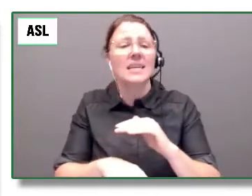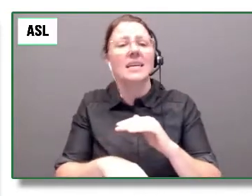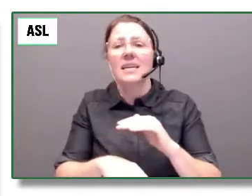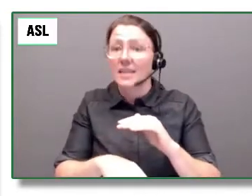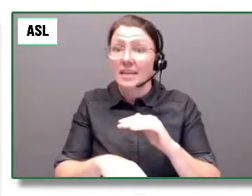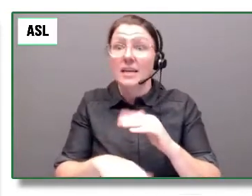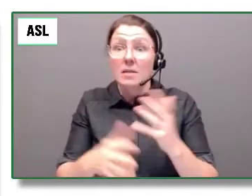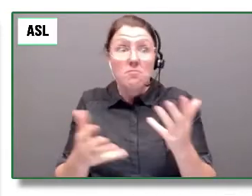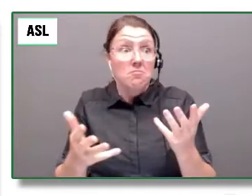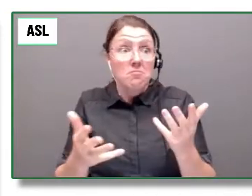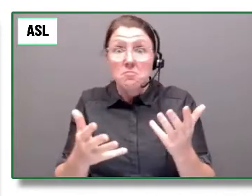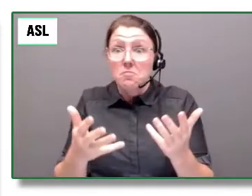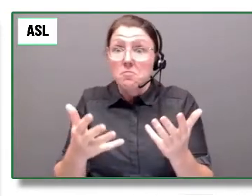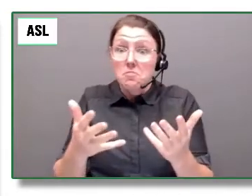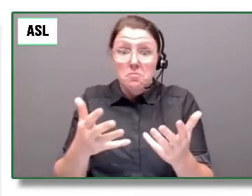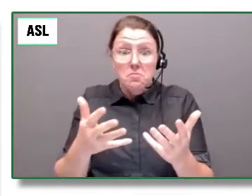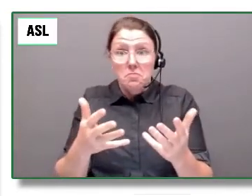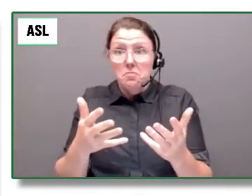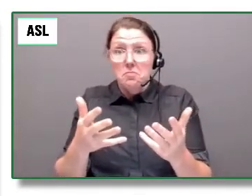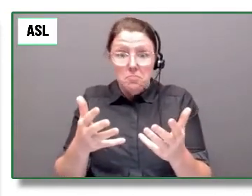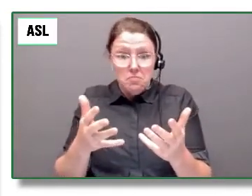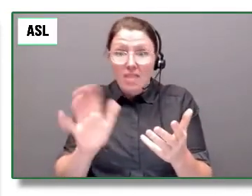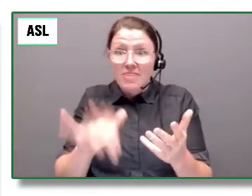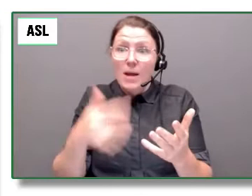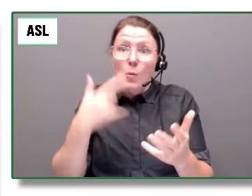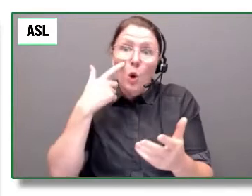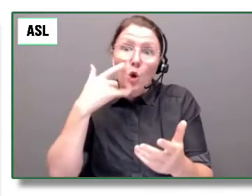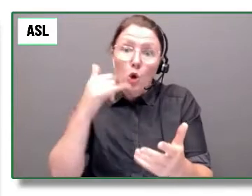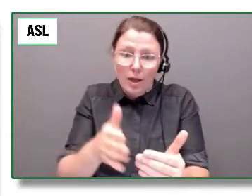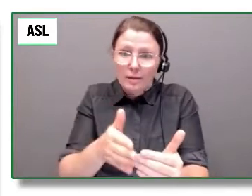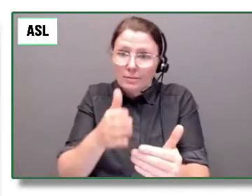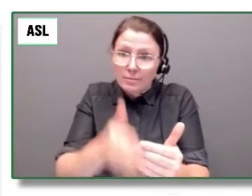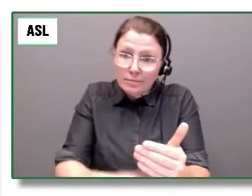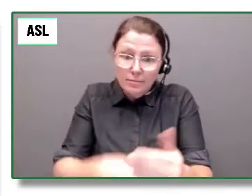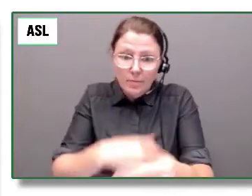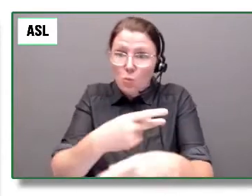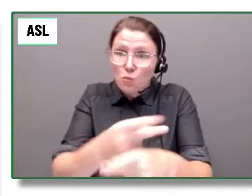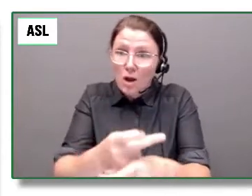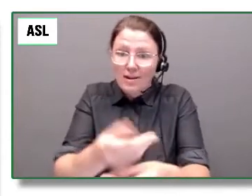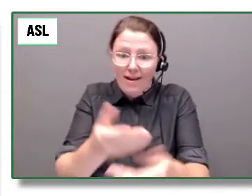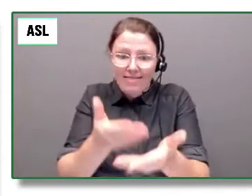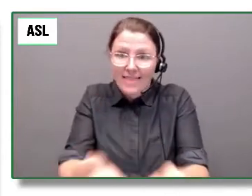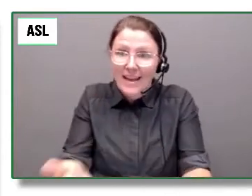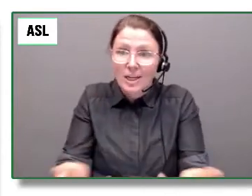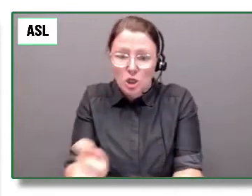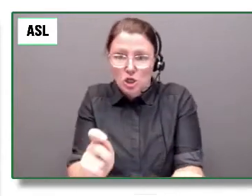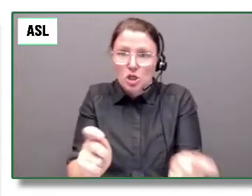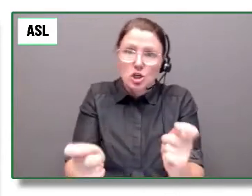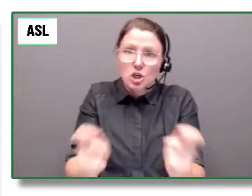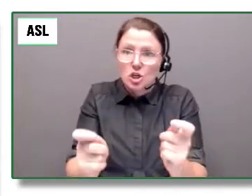the products, the things that we need to do, to be macgyvered and adapted in order